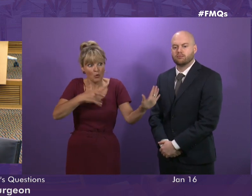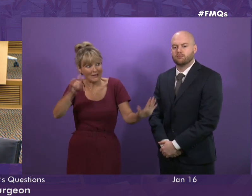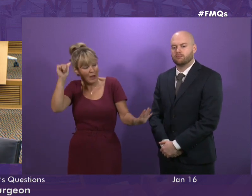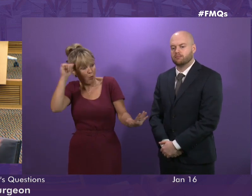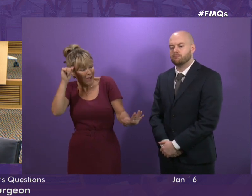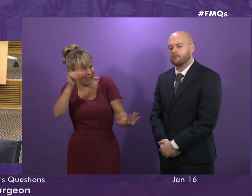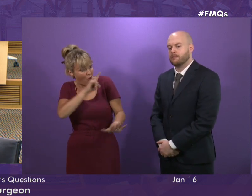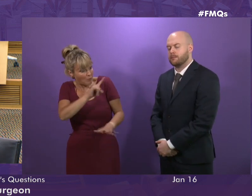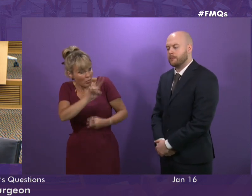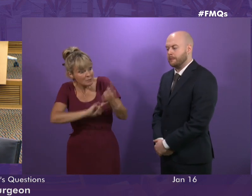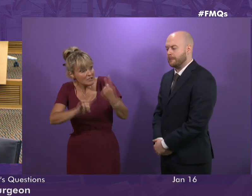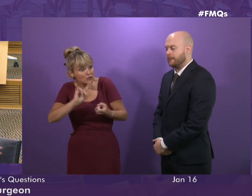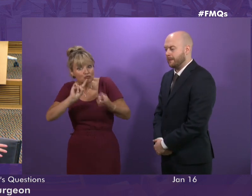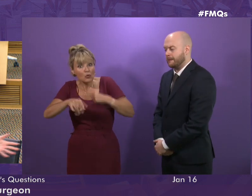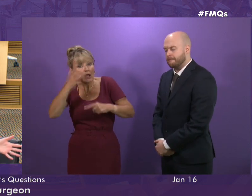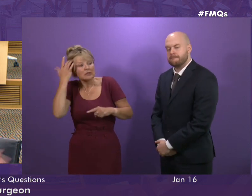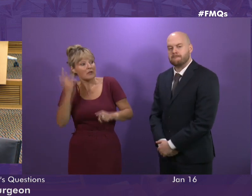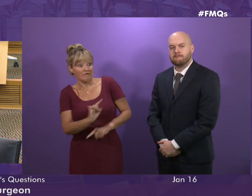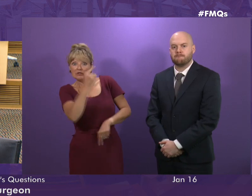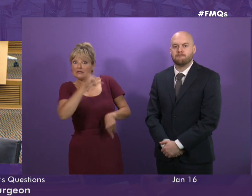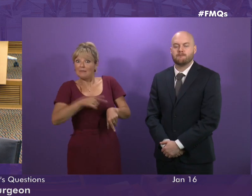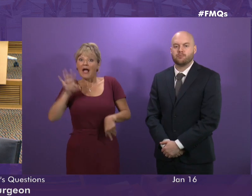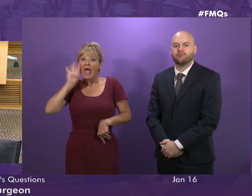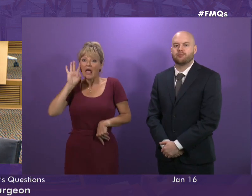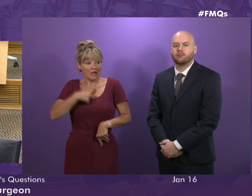certainly be happy to have that looked into, and I am sure that the health secretary will